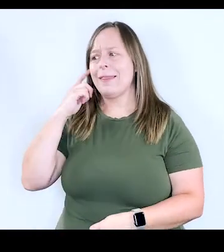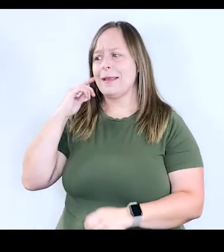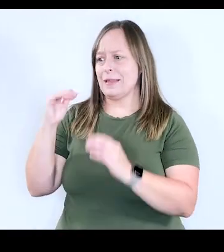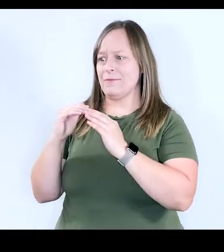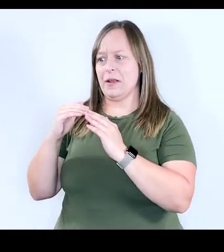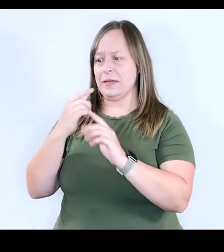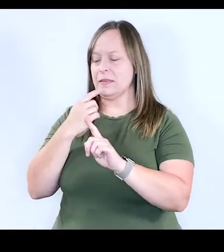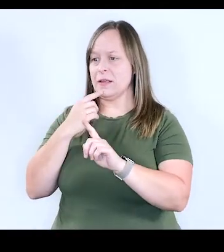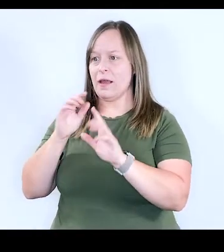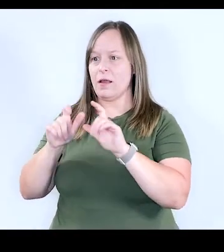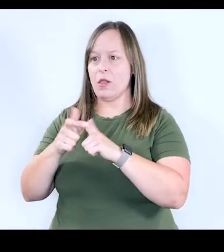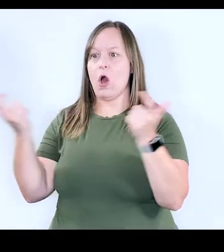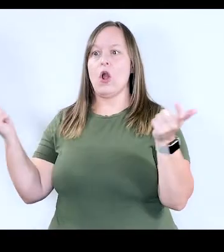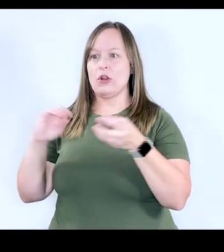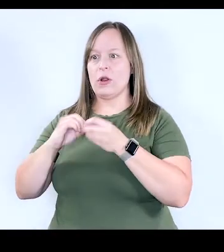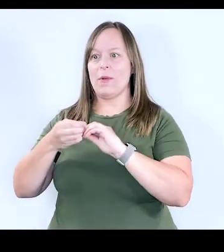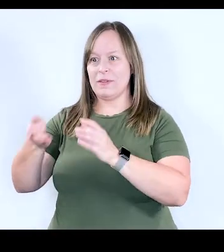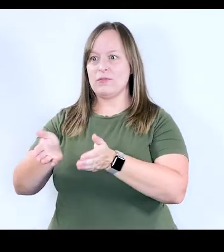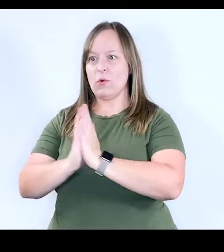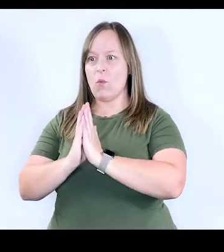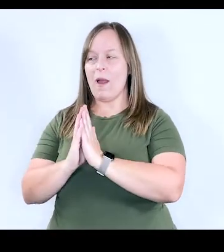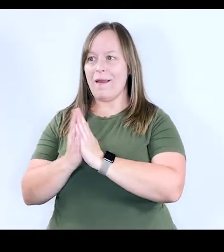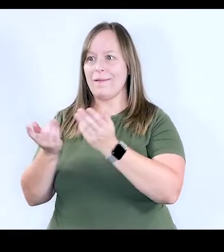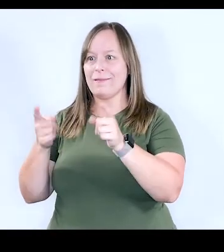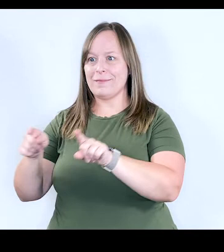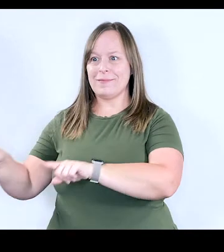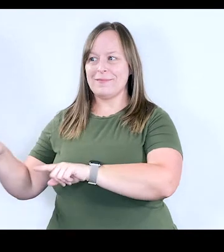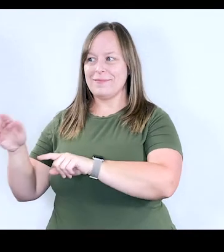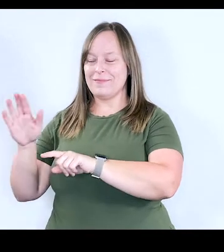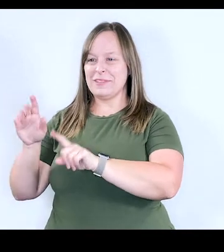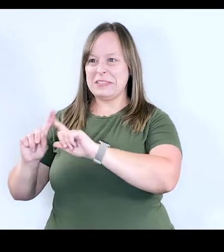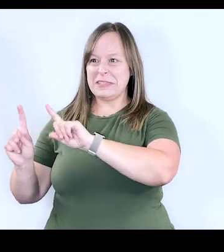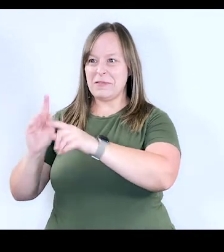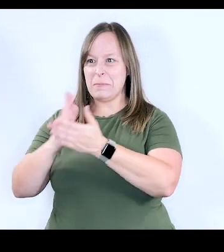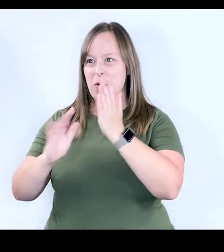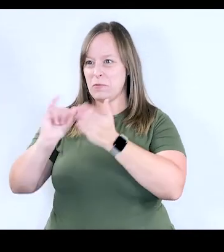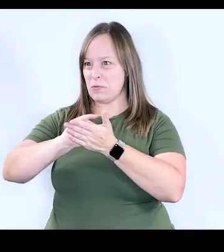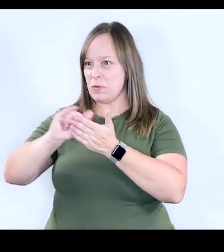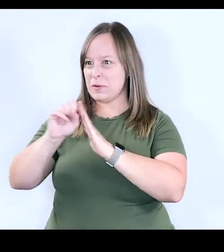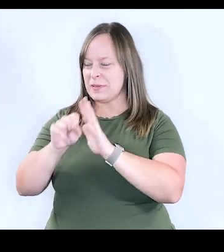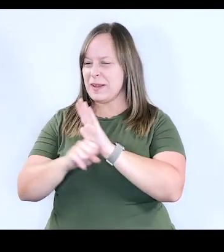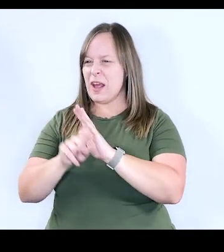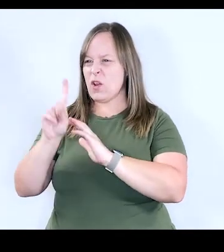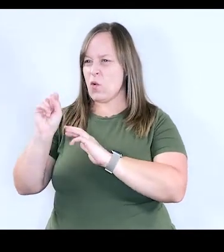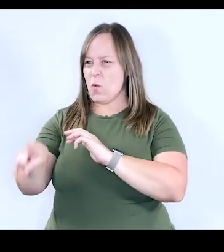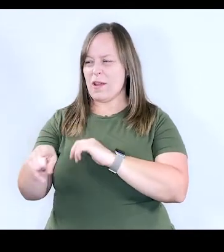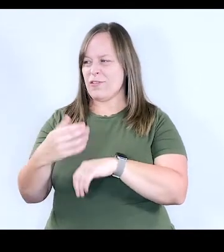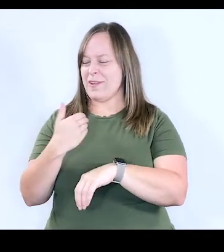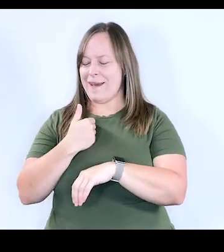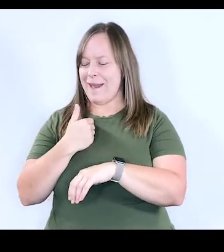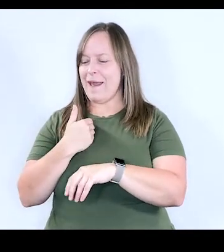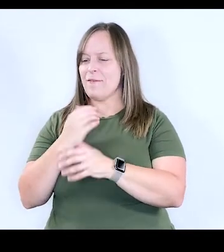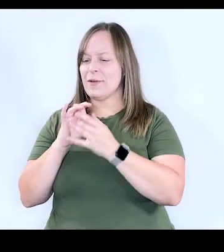going to be a large number of these requests coming in to the counties. And so one of the questions I have about that is